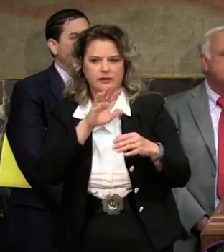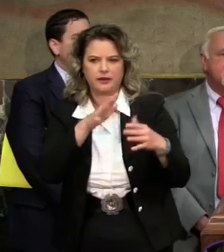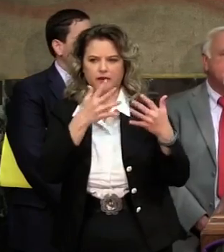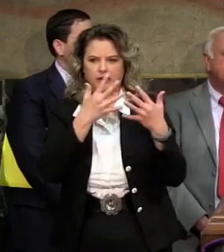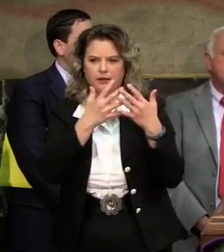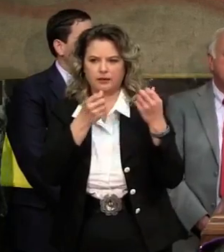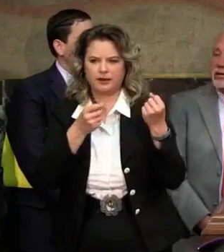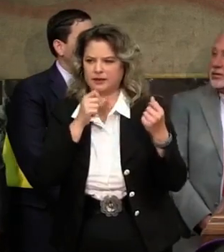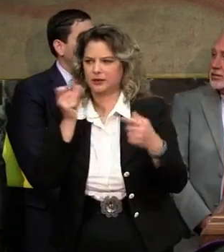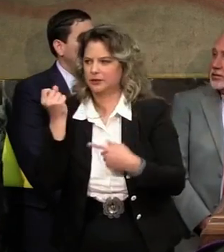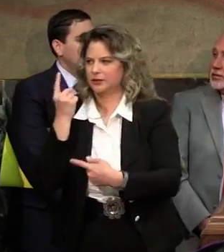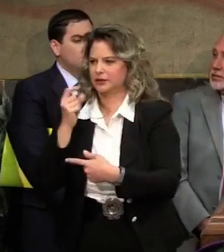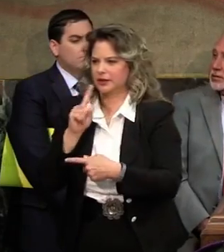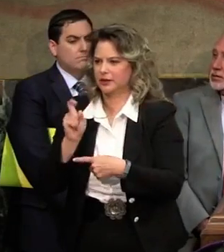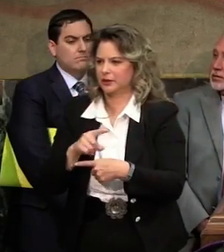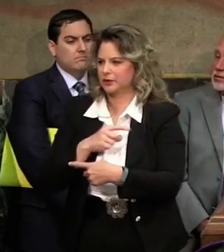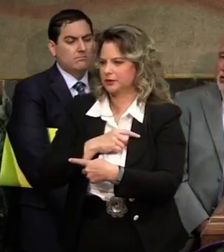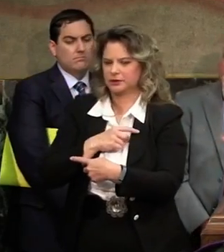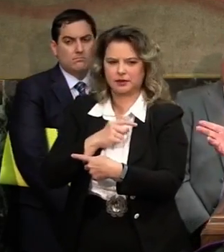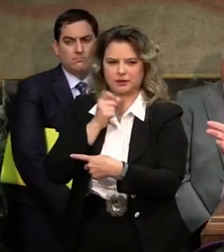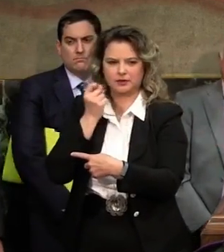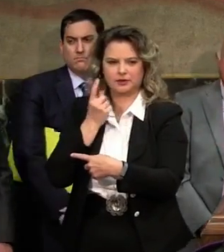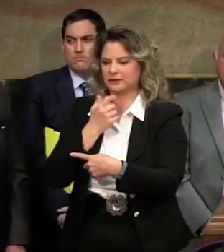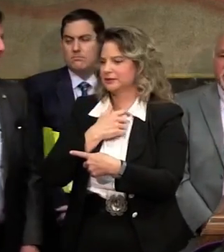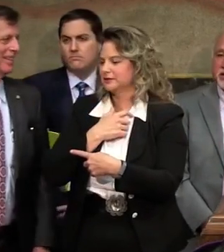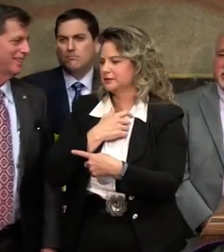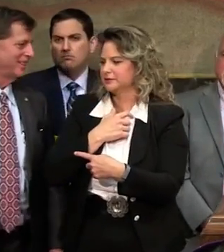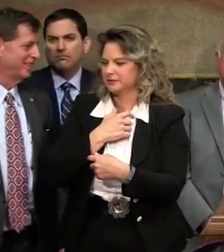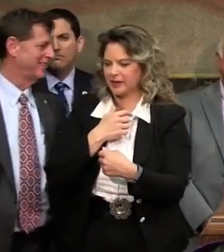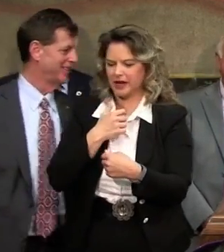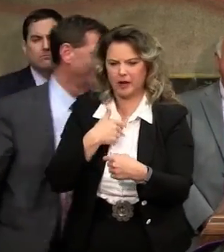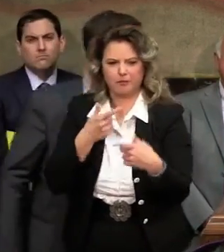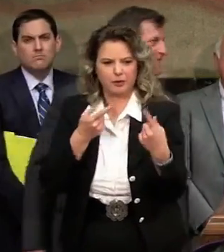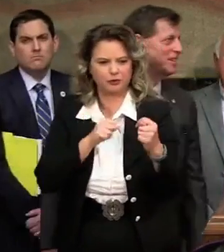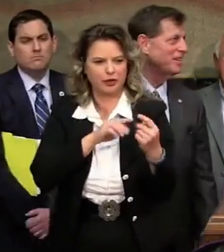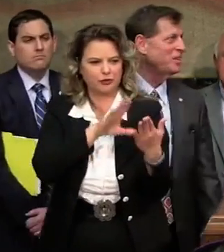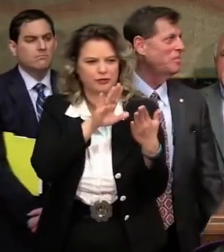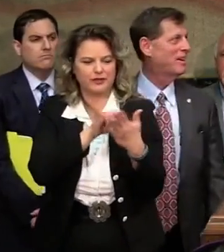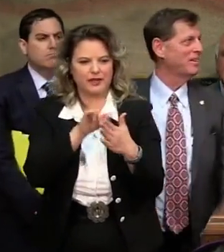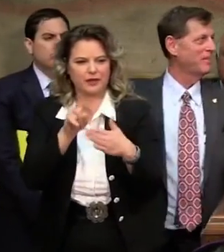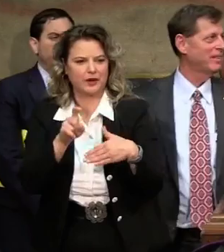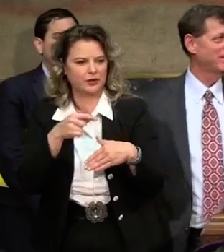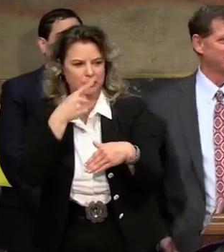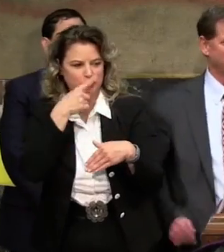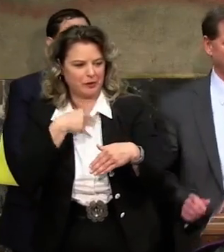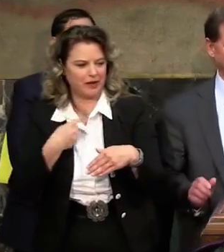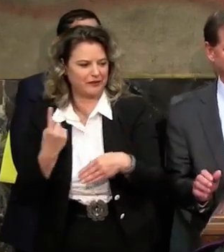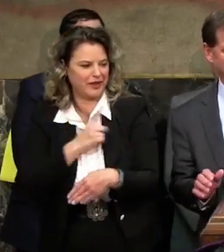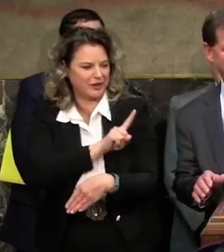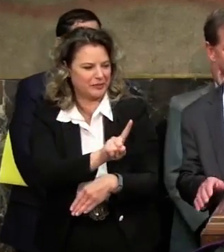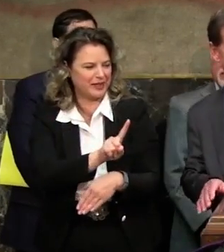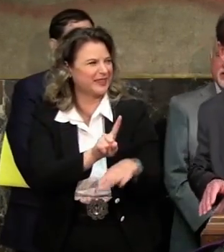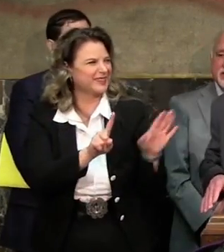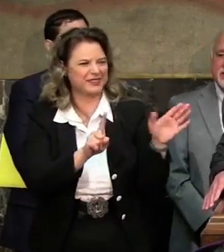question if yeah yeah if and I apologize but I do you mind no go right here so